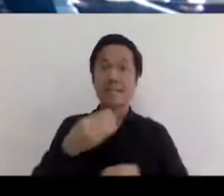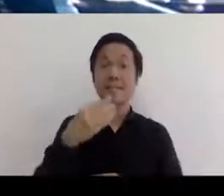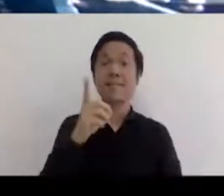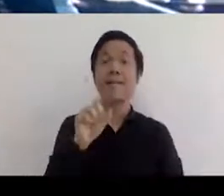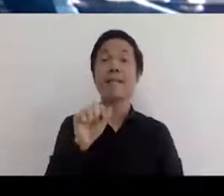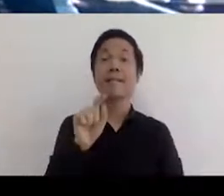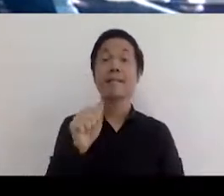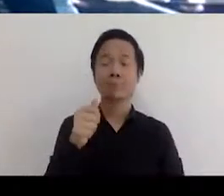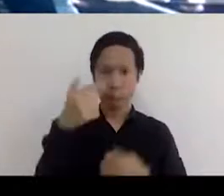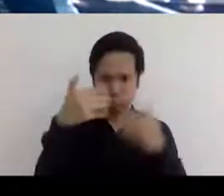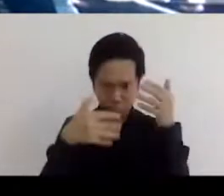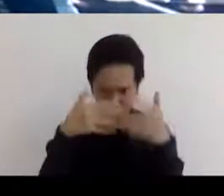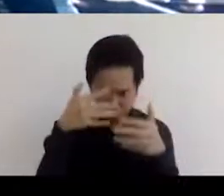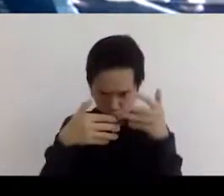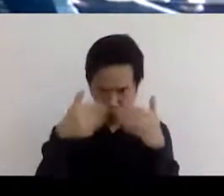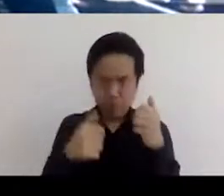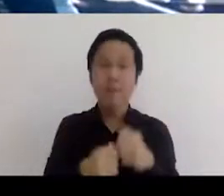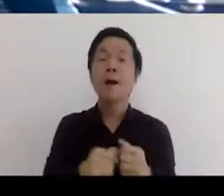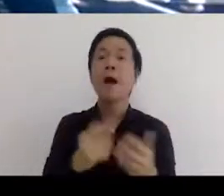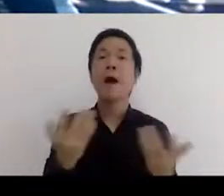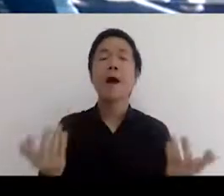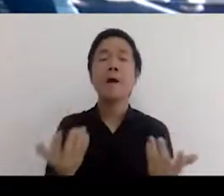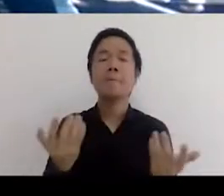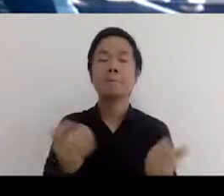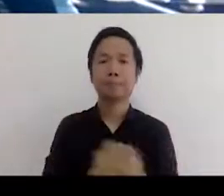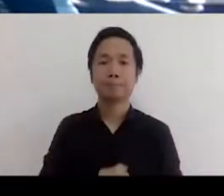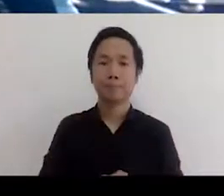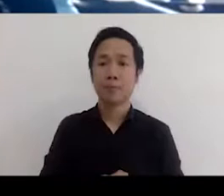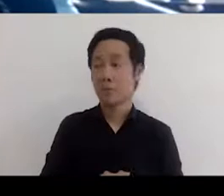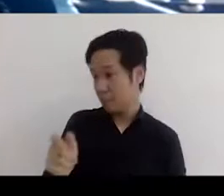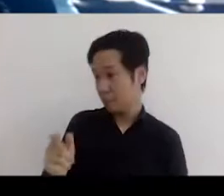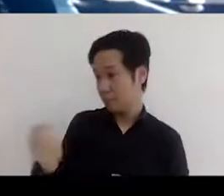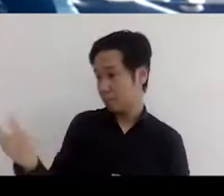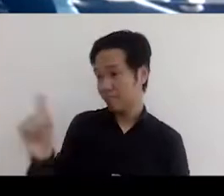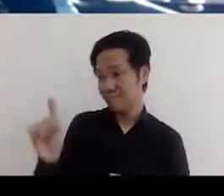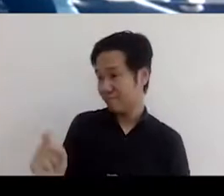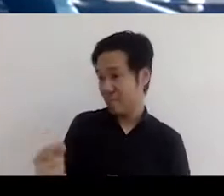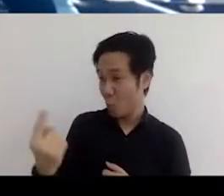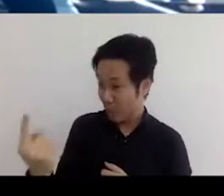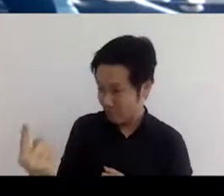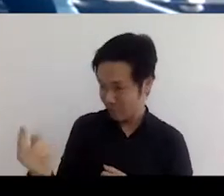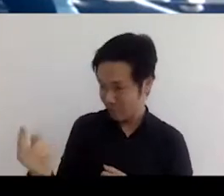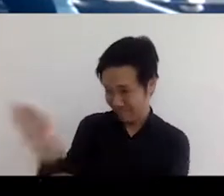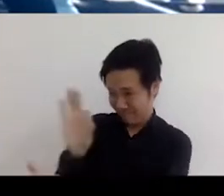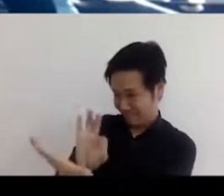And here we are working on the next census for 2021, making sure that the Washington sets of questions are in,